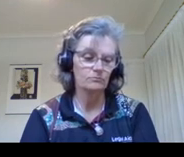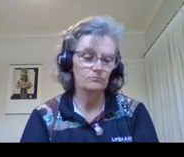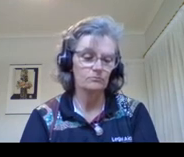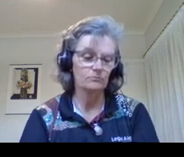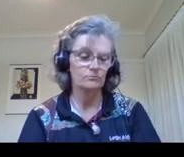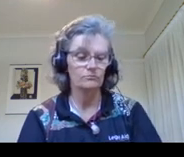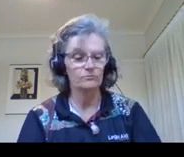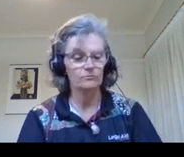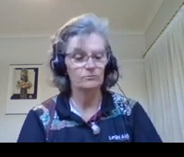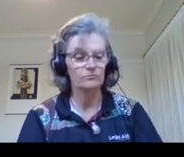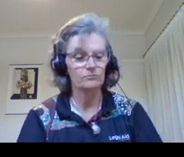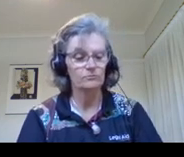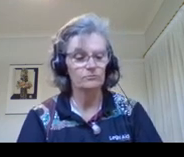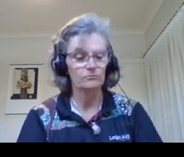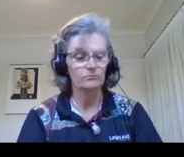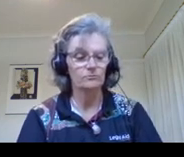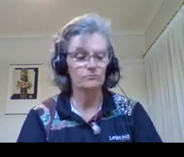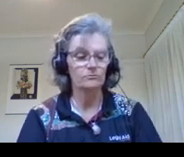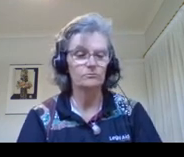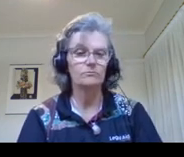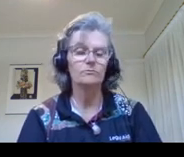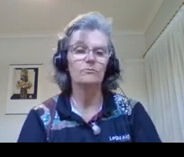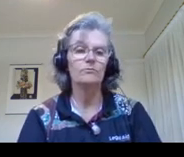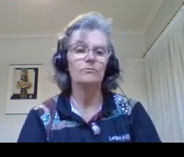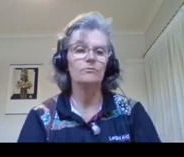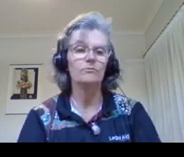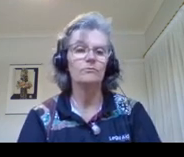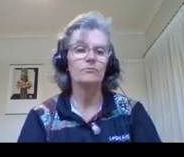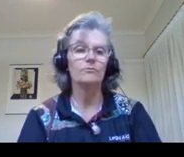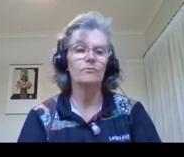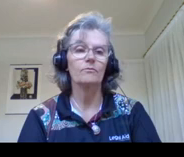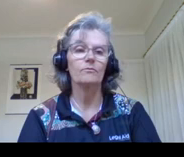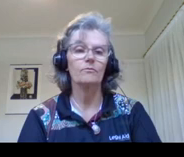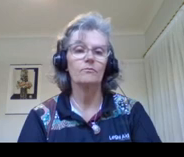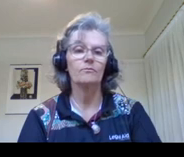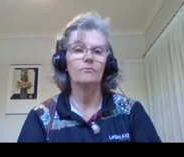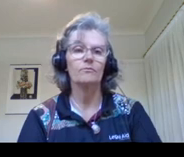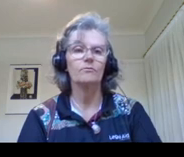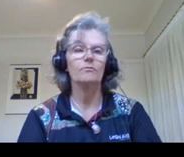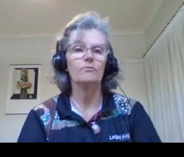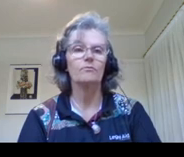of sort of fund have transferred money to scammers only to find that the scammers sort of disappear